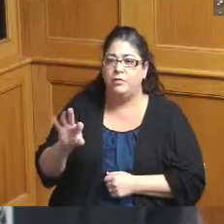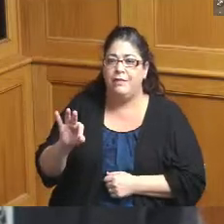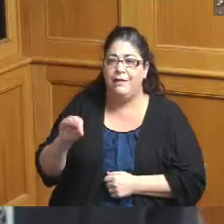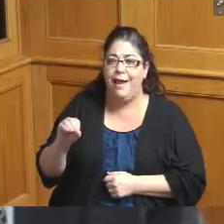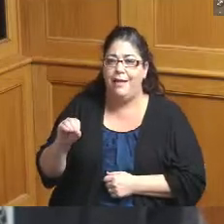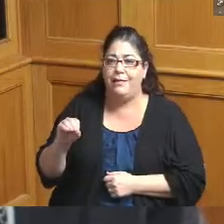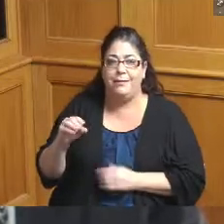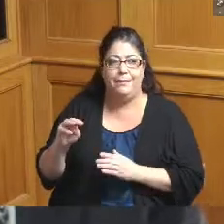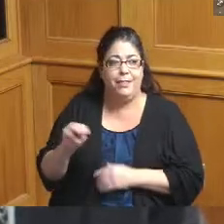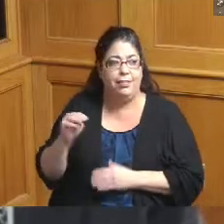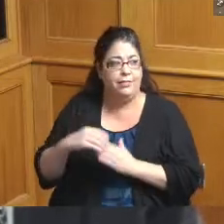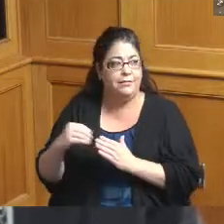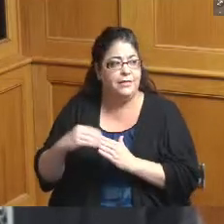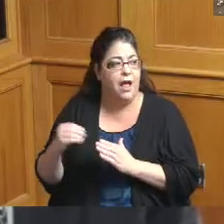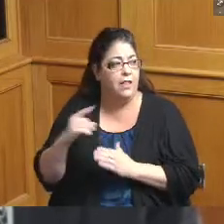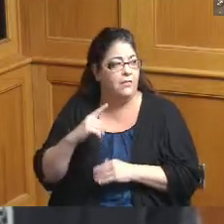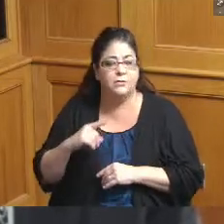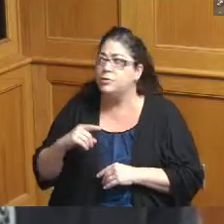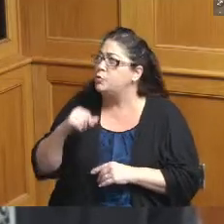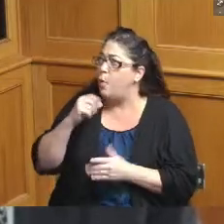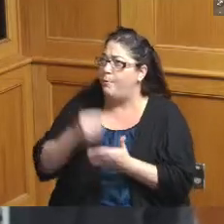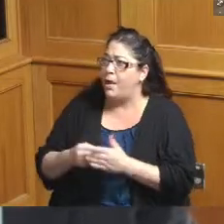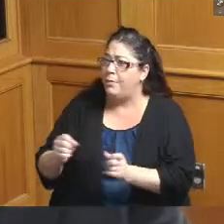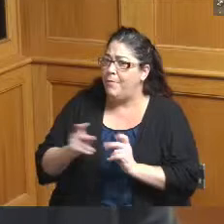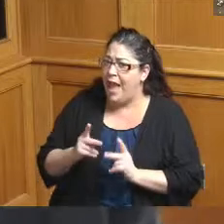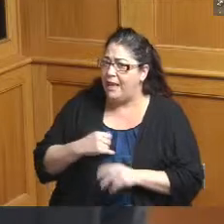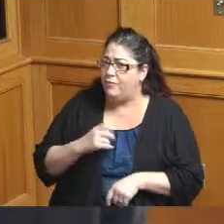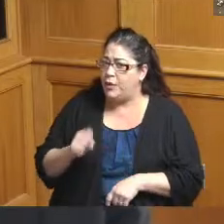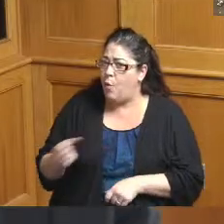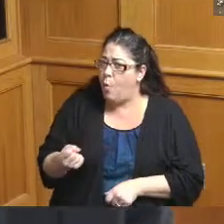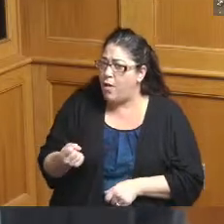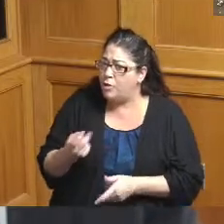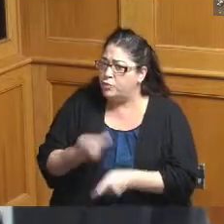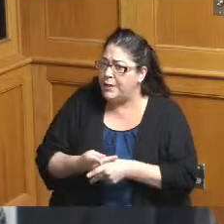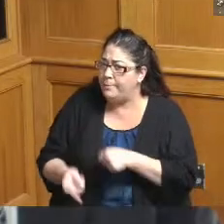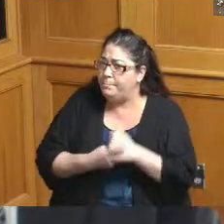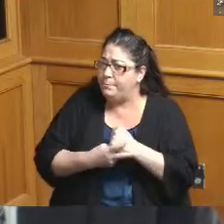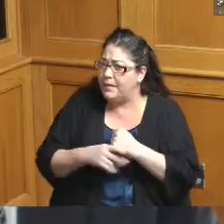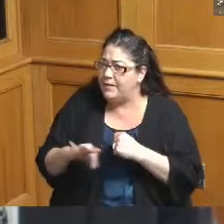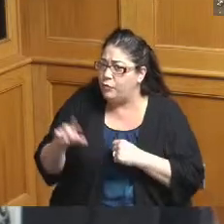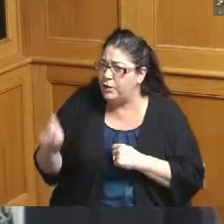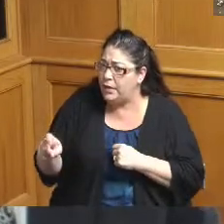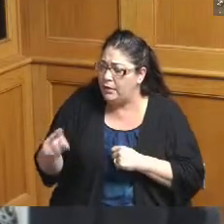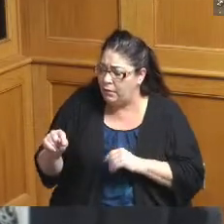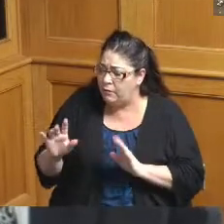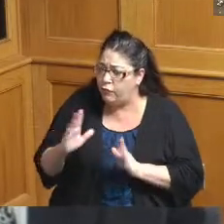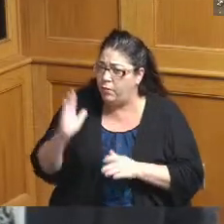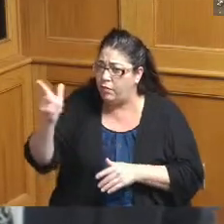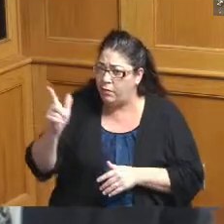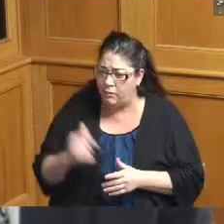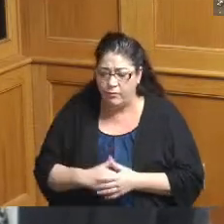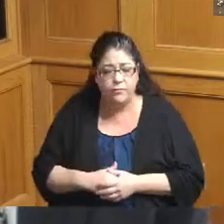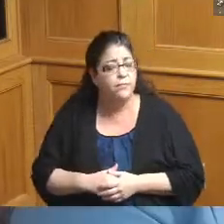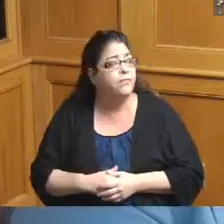fund yeah well don't give it back if you need it hold on to it but no I we we also understand